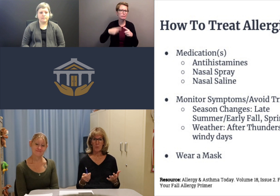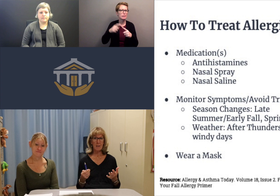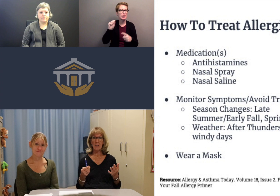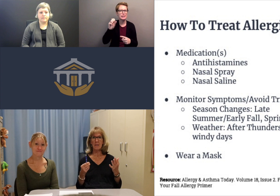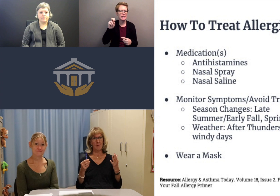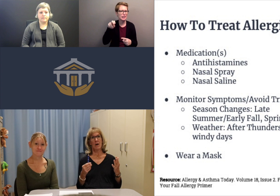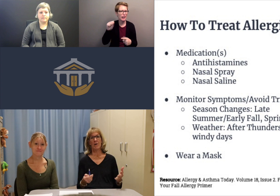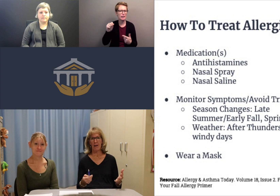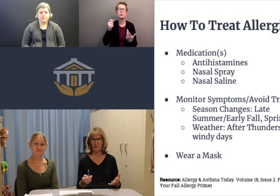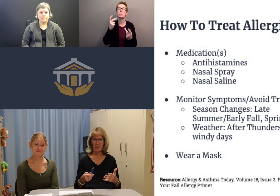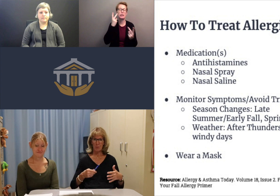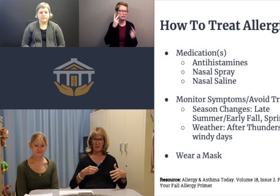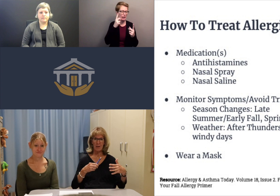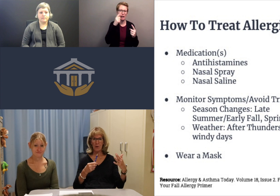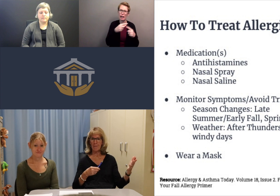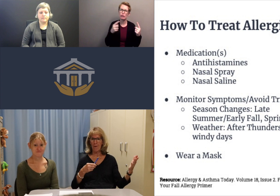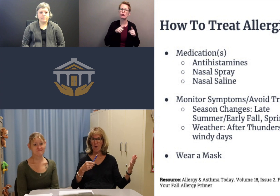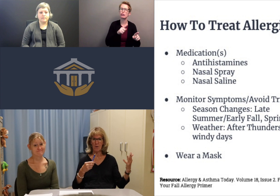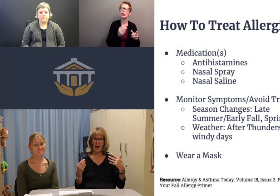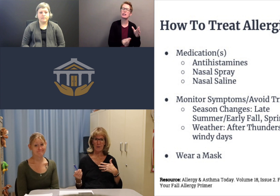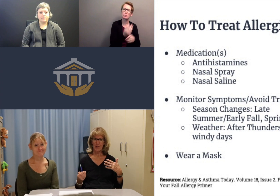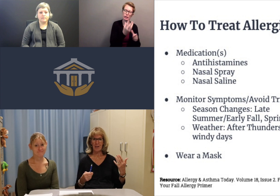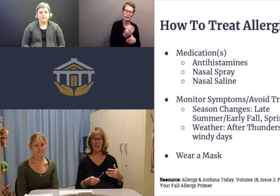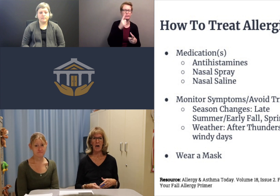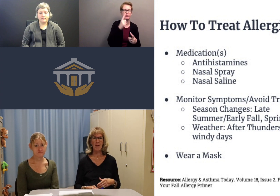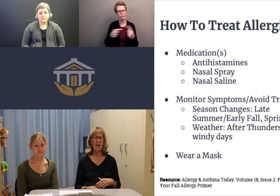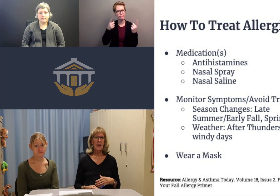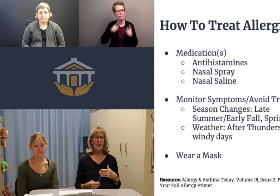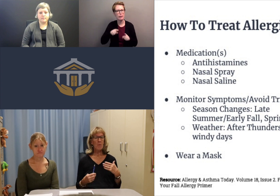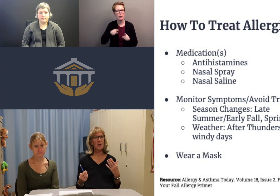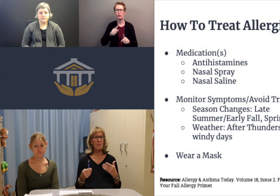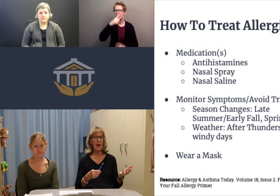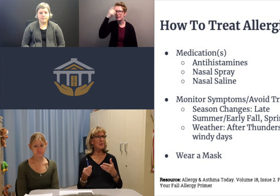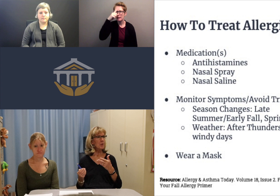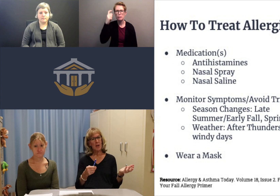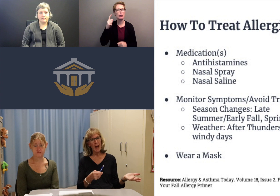We see summer allergies. We see early fall allergies. It really depends. You could have